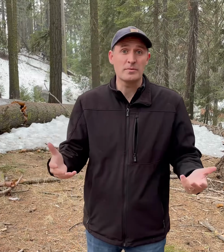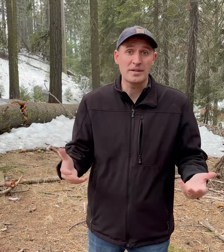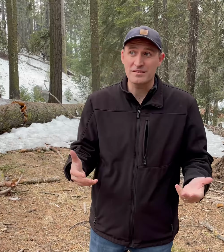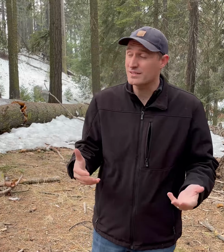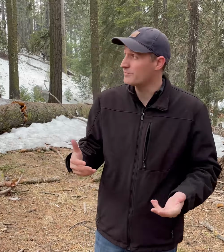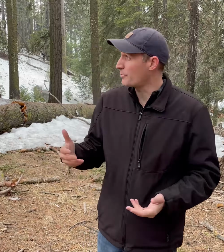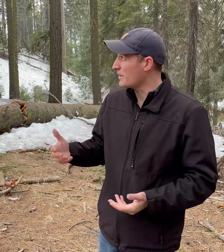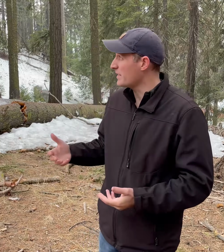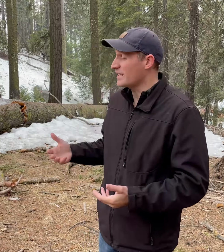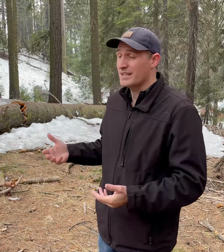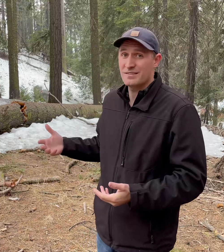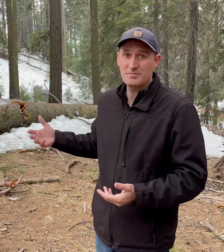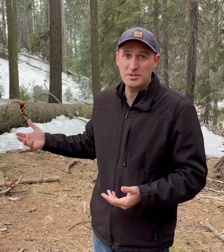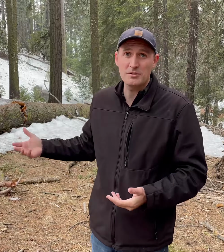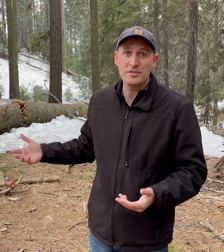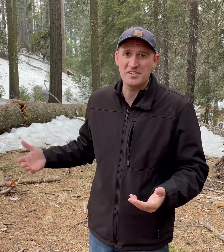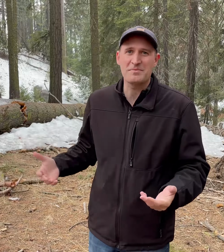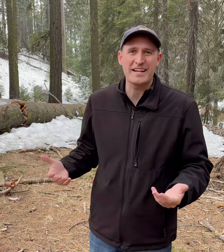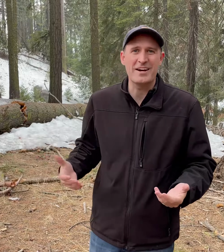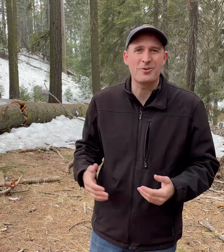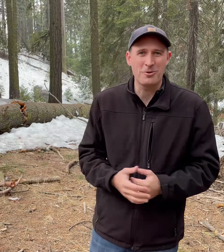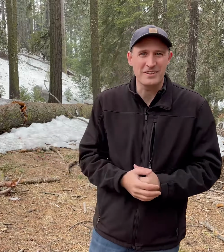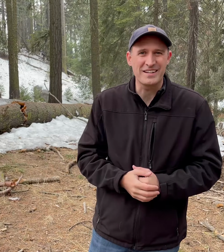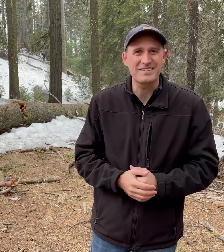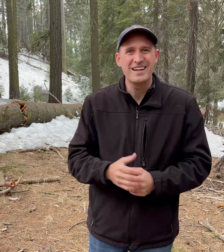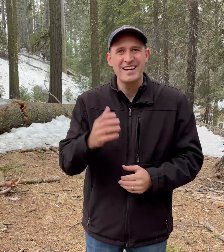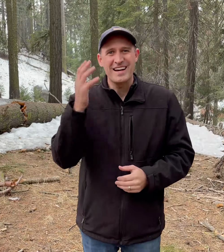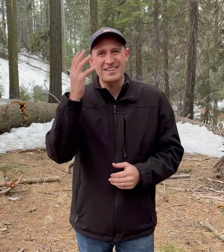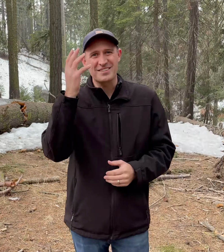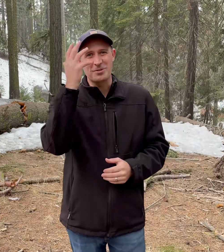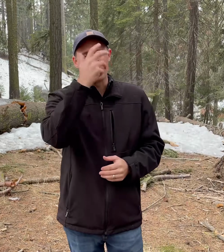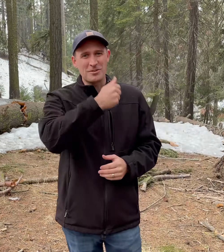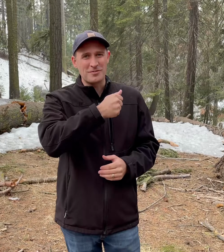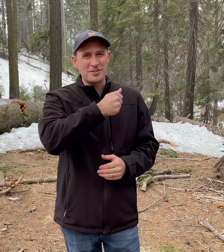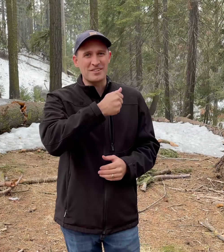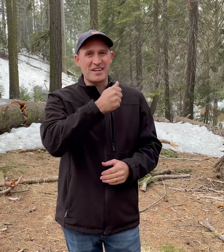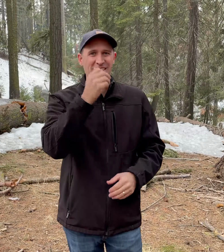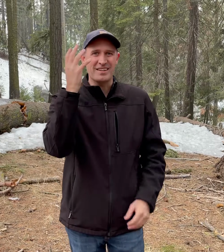because it really is beautiful despite how cold it is so beautiful is like this